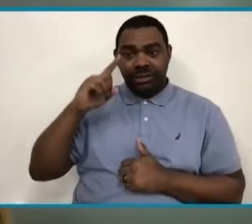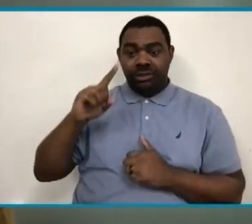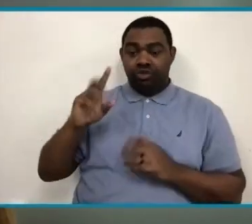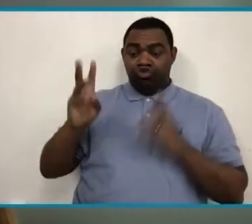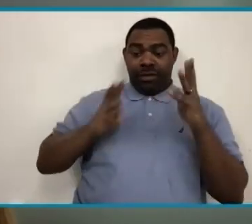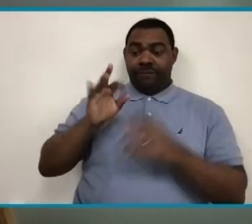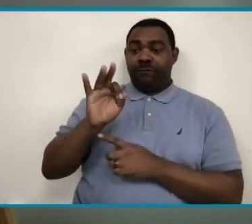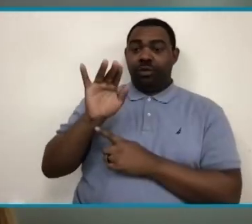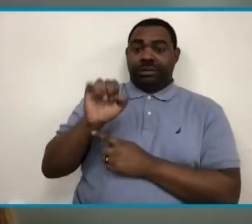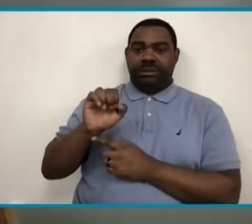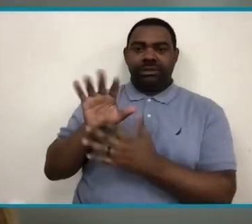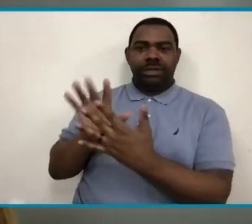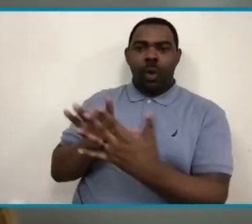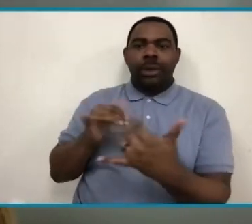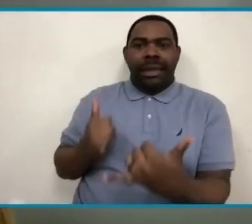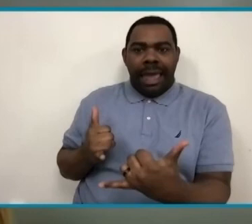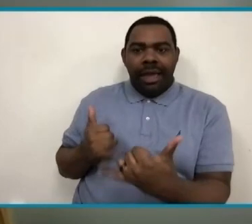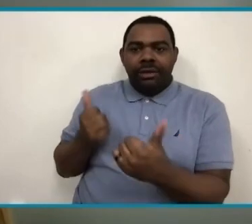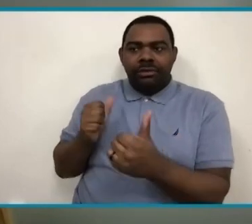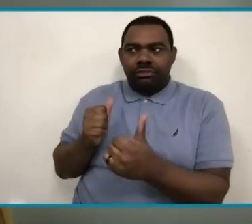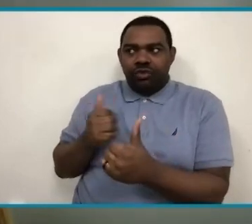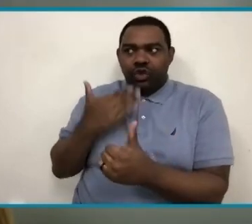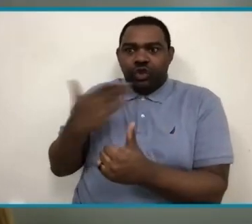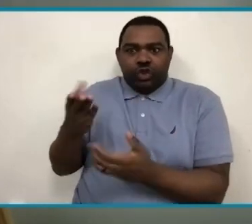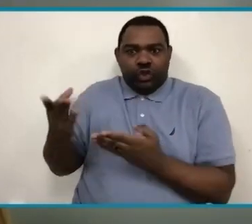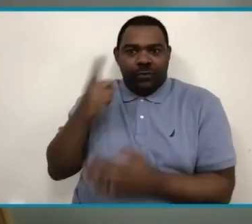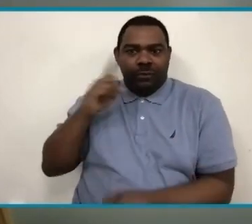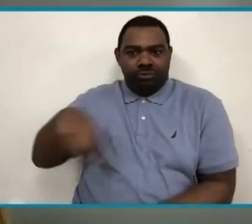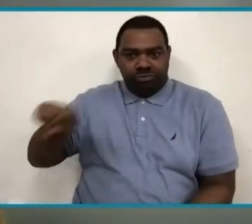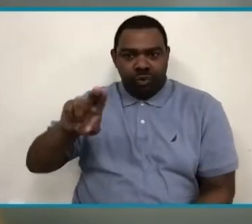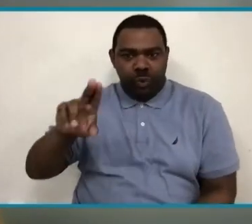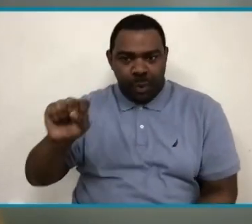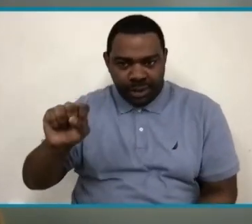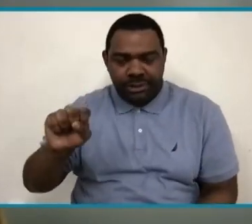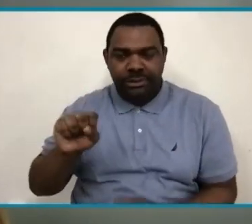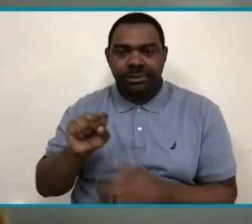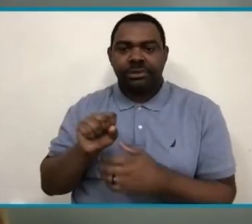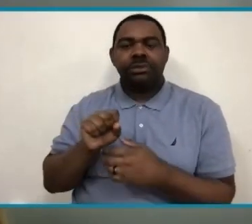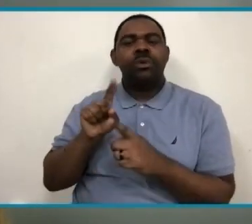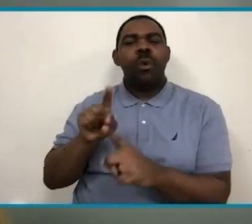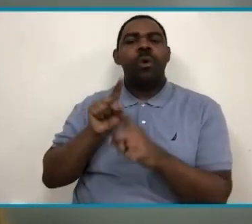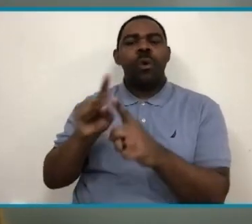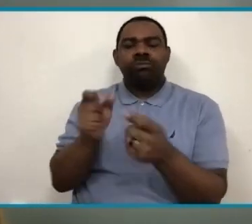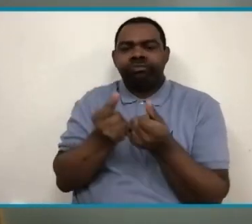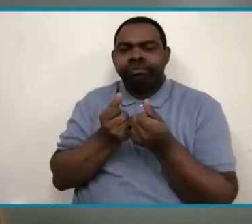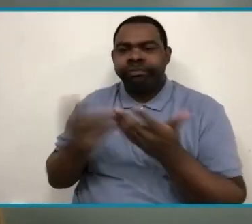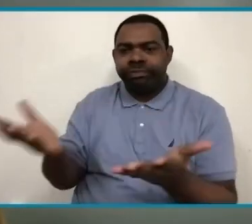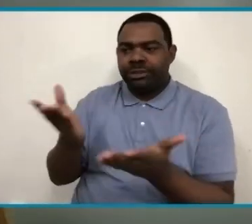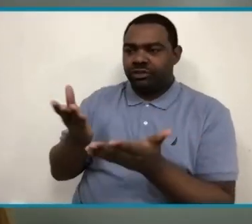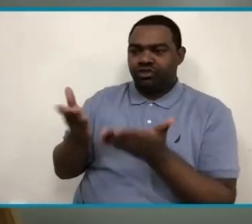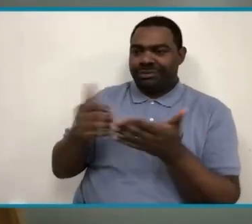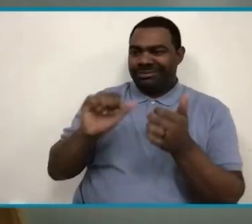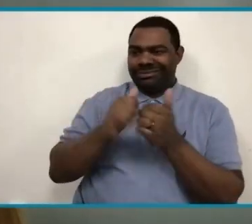the United States in getting these services out to those who need it most – military-connected